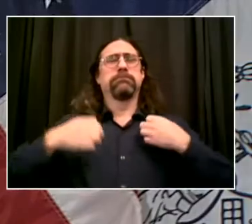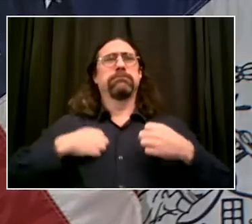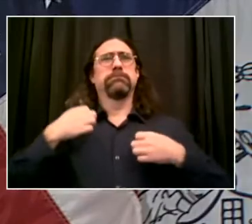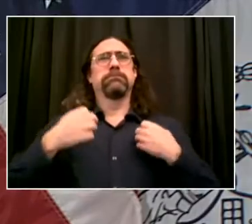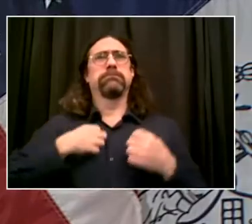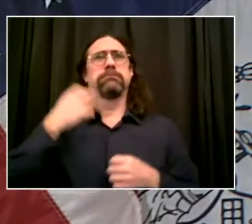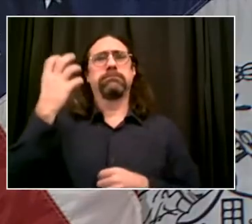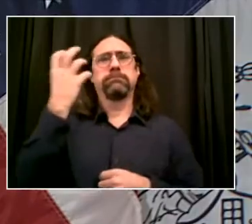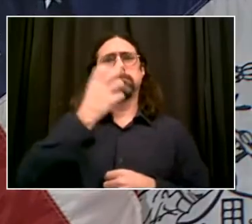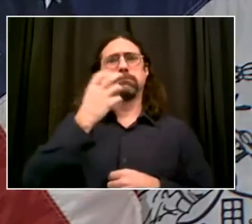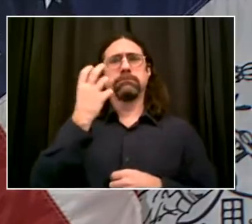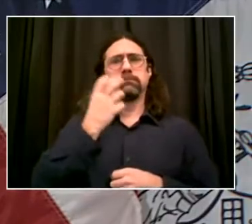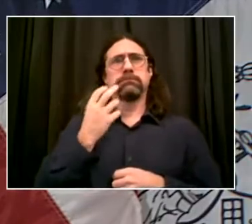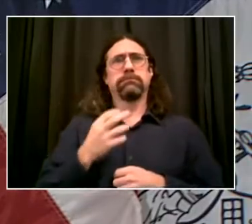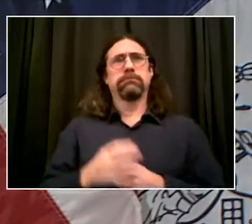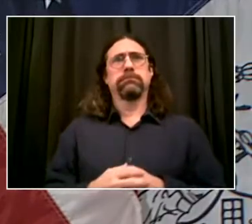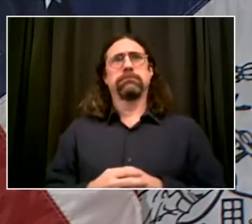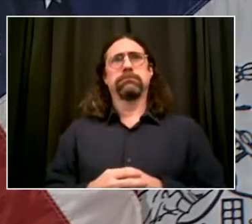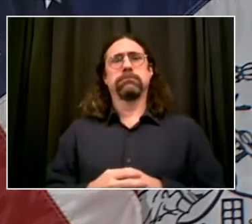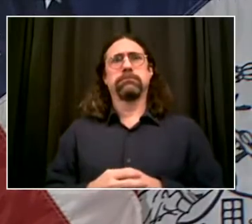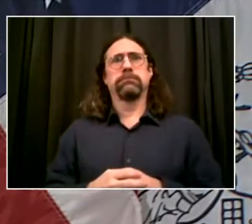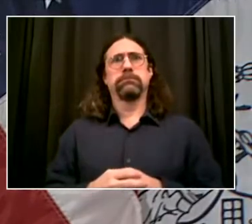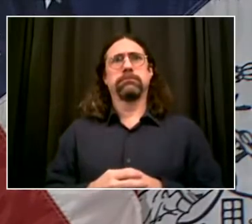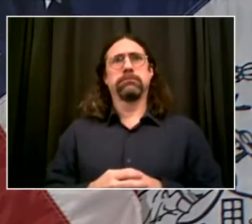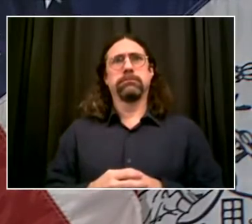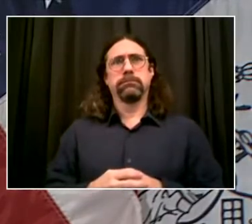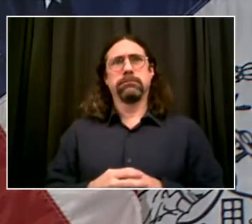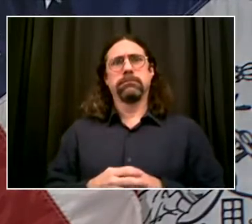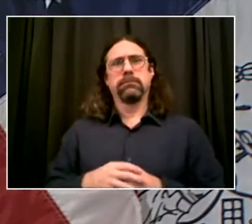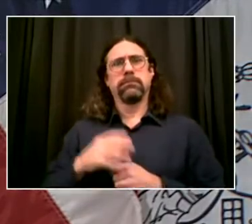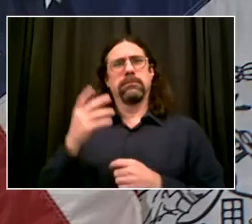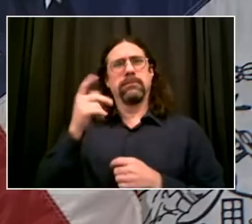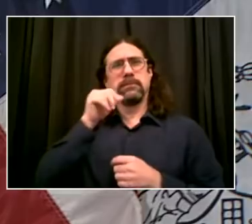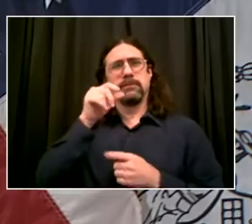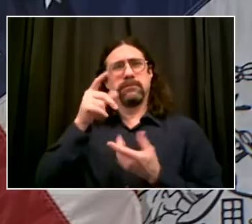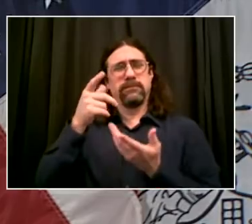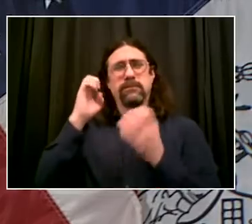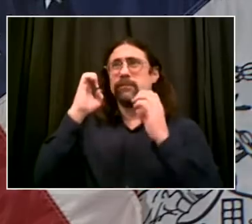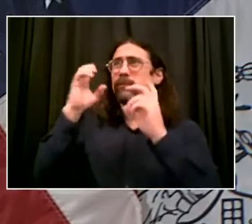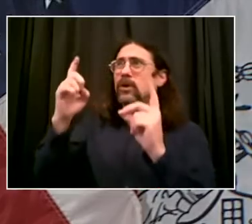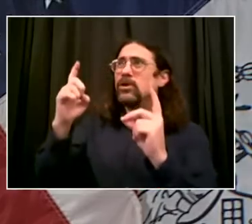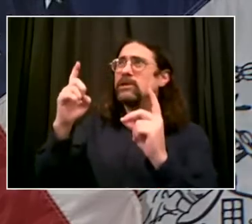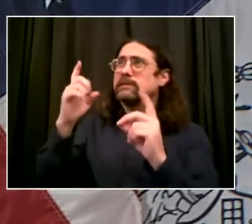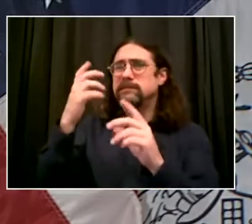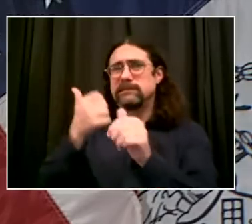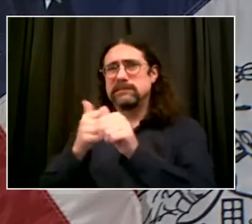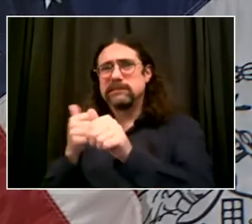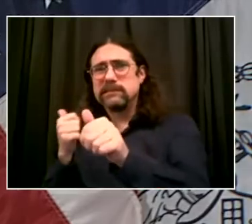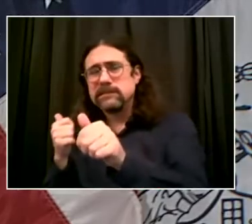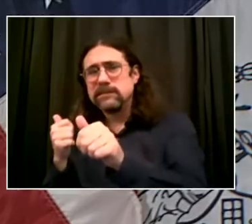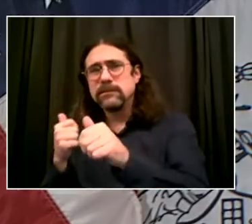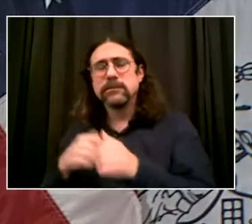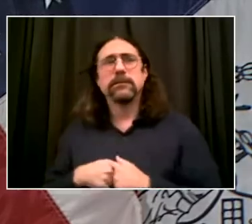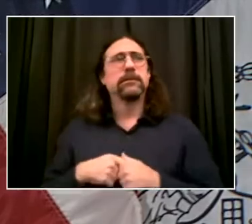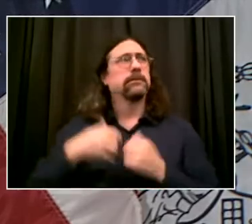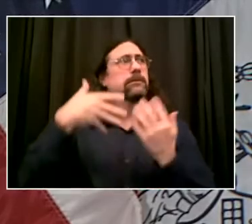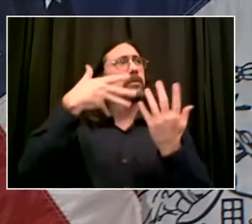HAPPENING TO THEM, TO THEIR FAMILIES, TO THEIR COMMUNITITS.IE IT'S IMPORTANT TO THINK WHAT IS